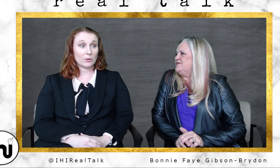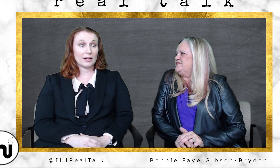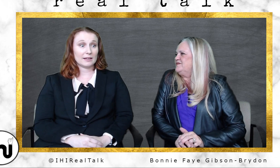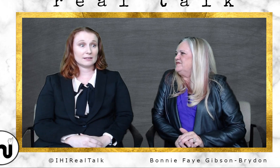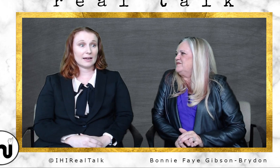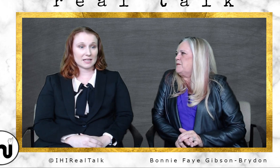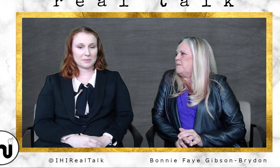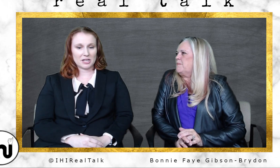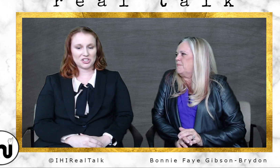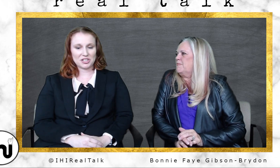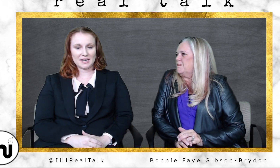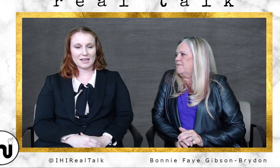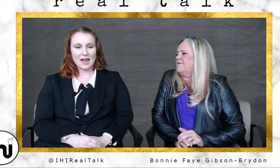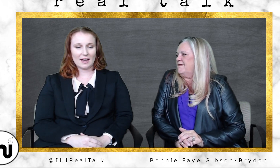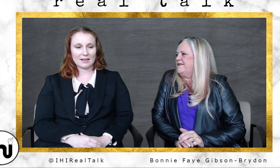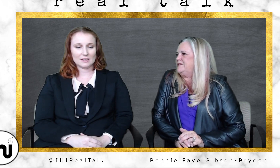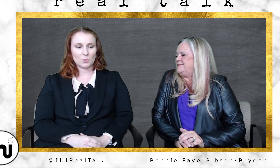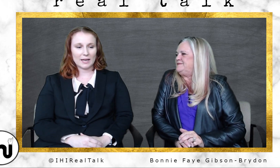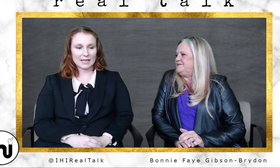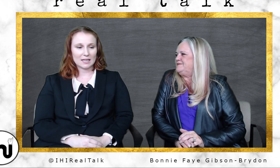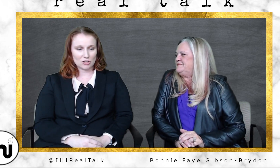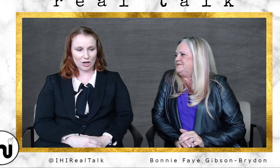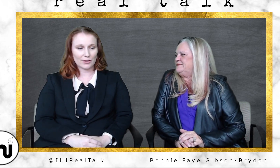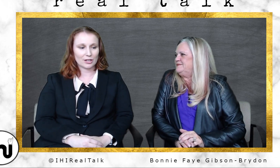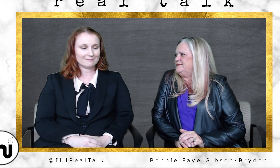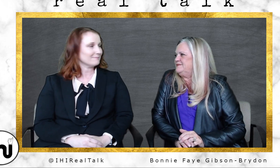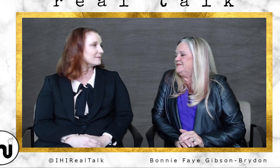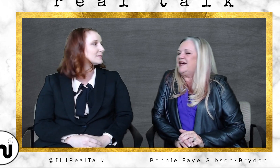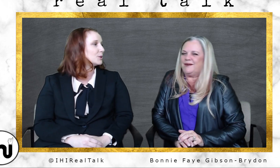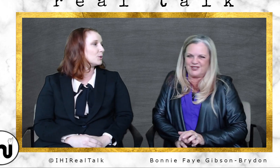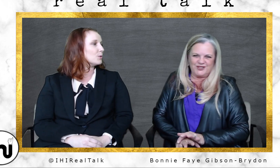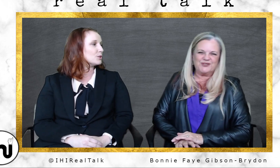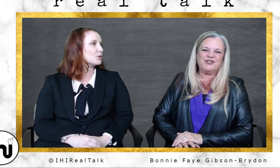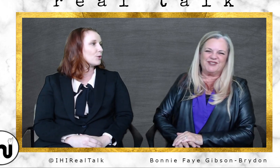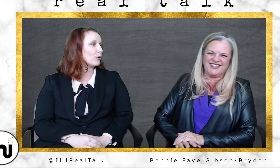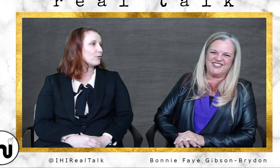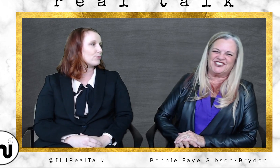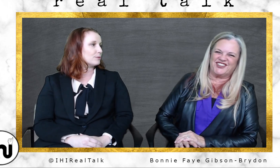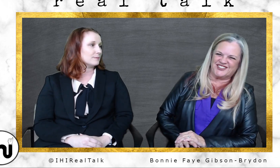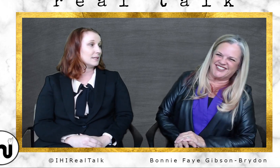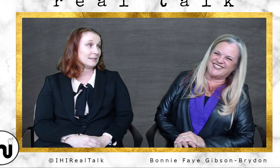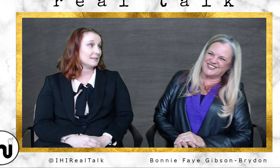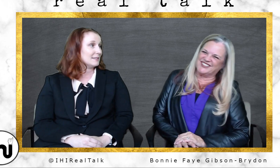Desirée: We are growing exponentially, and we need each other to grow each other. Bonnies: Absolutely, we need each other.